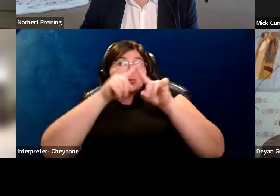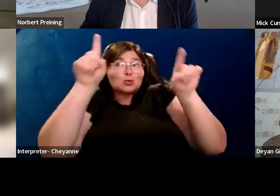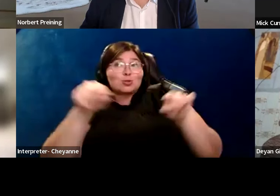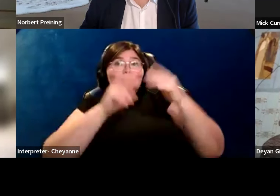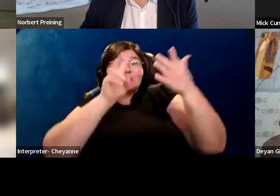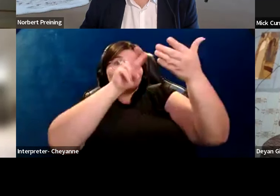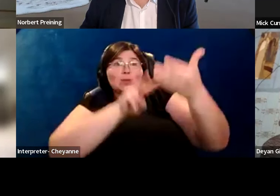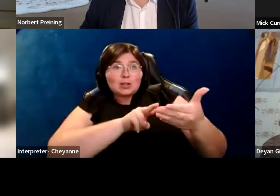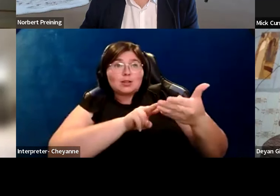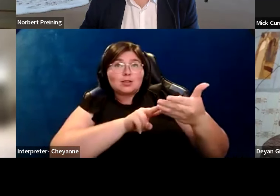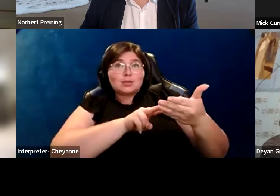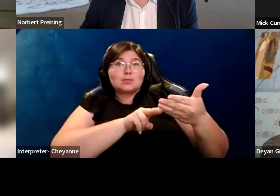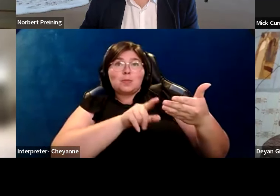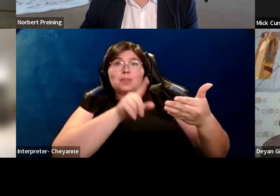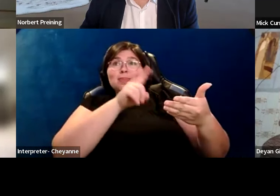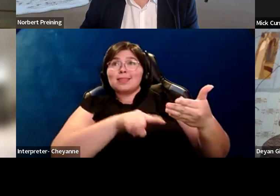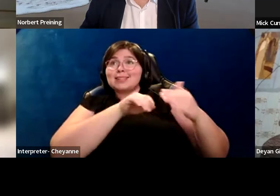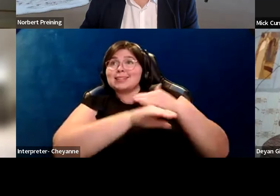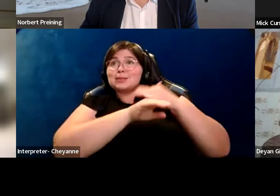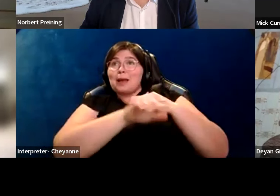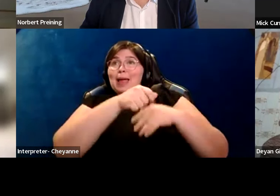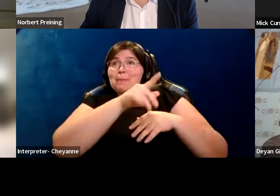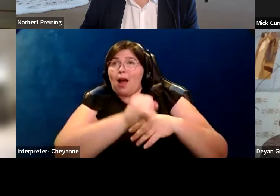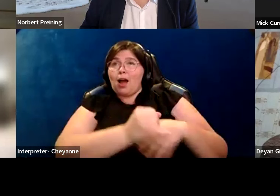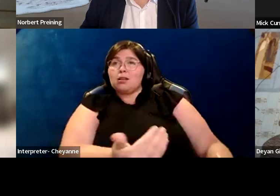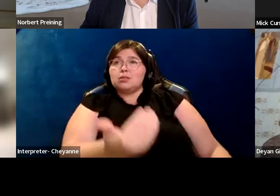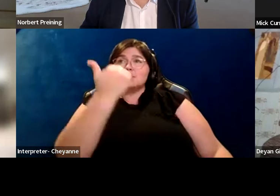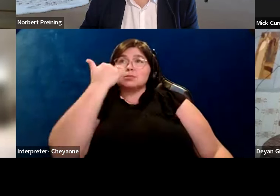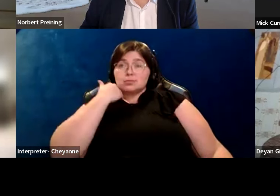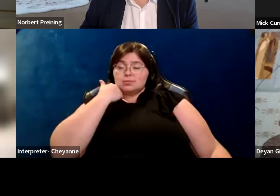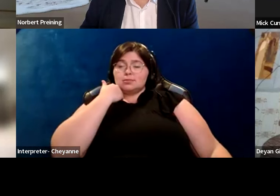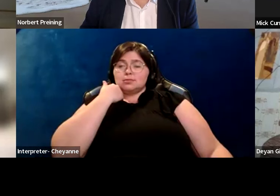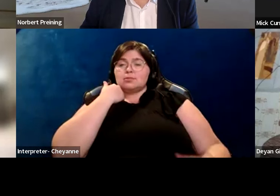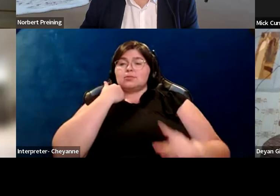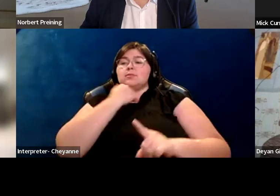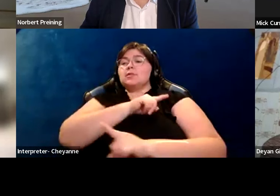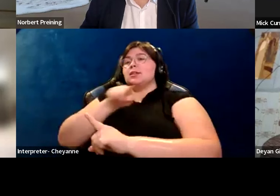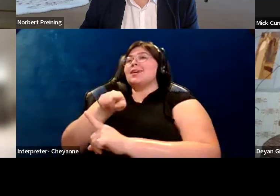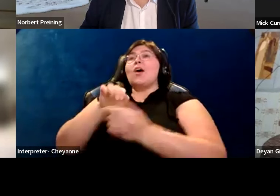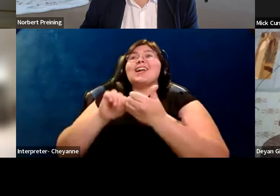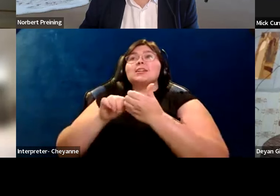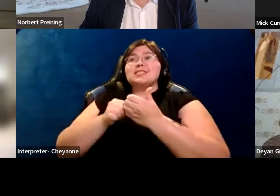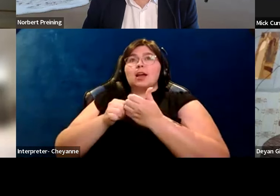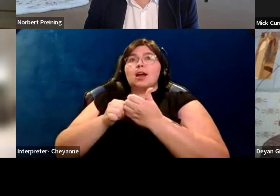these accessibility APIs. And that is how they see the document.